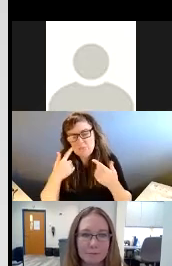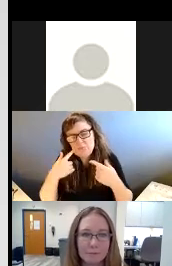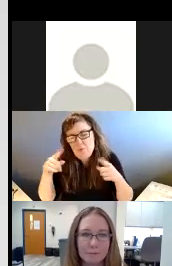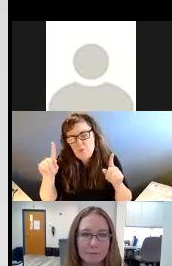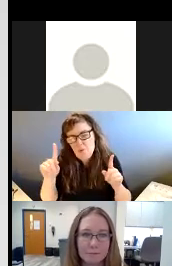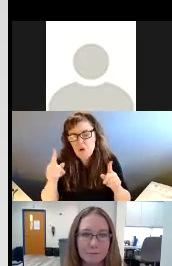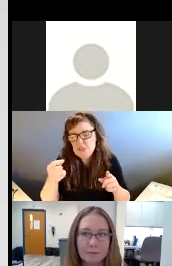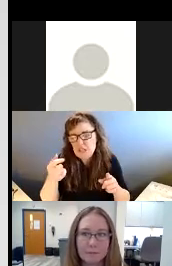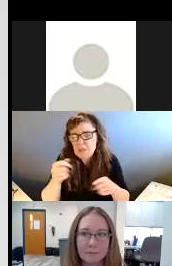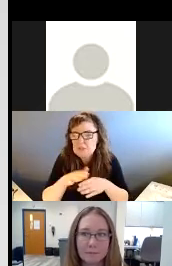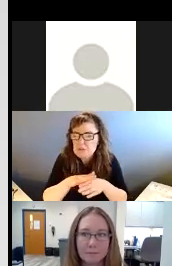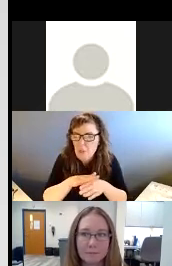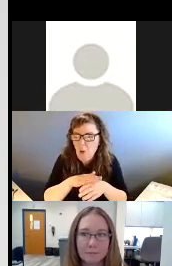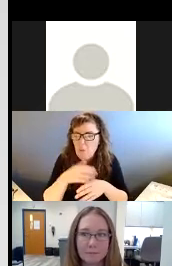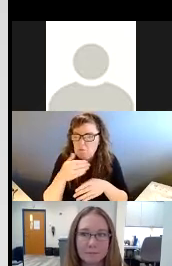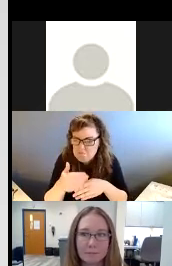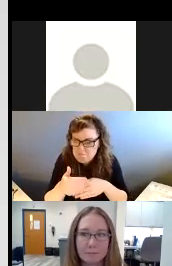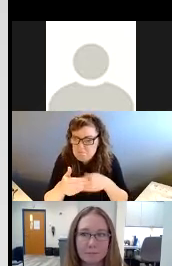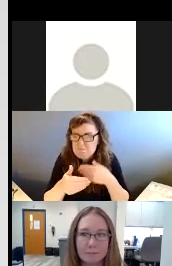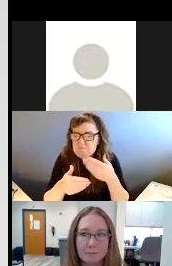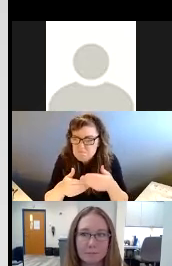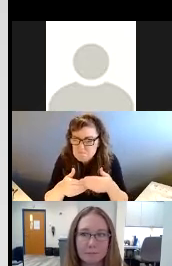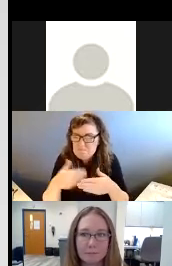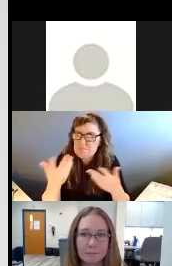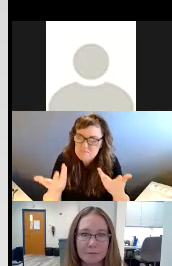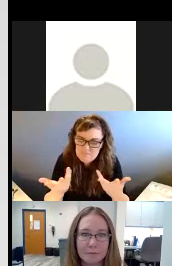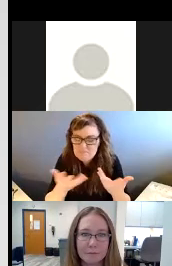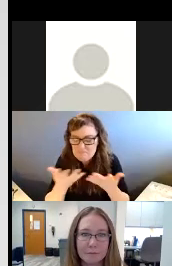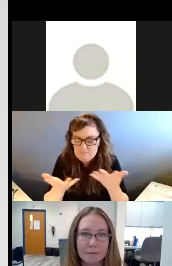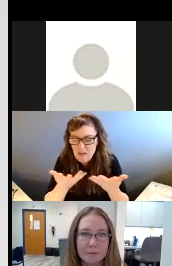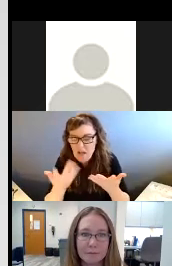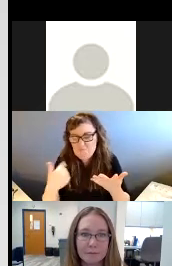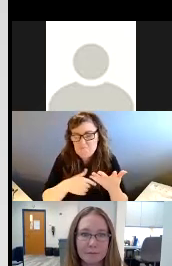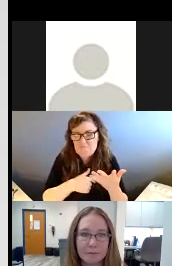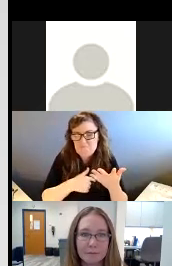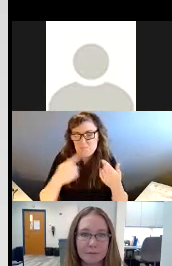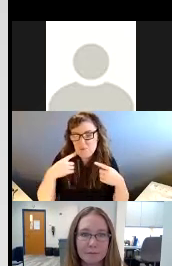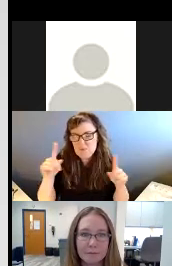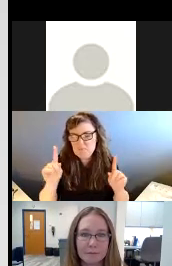BIT LONGER AND WE JUST KIND OF DO WHAT WE CAN TO KIND OF GET AROUND THOSE ISSUES.